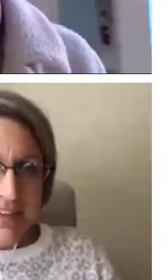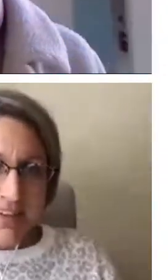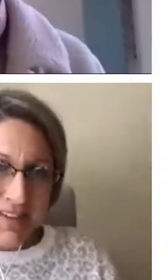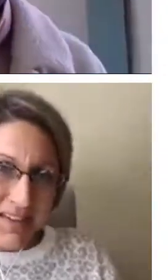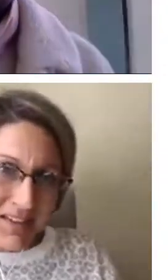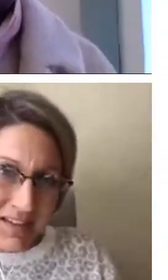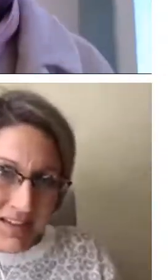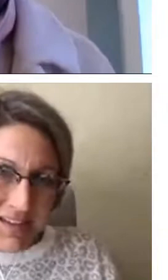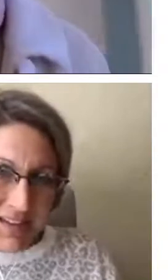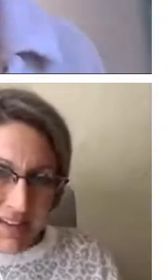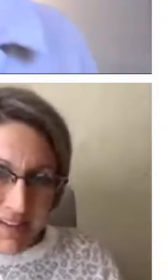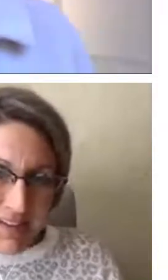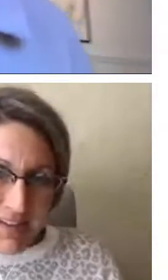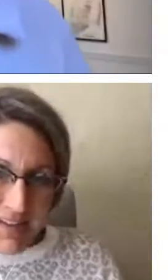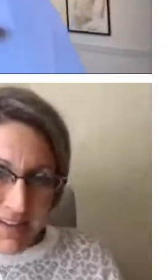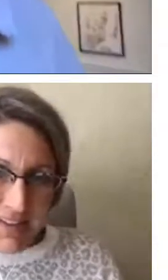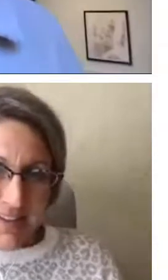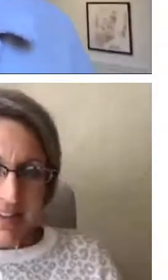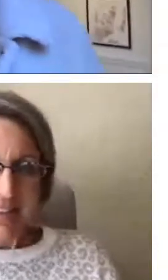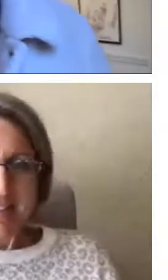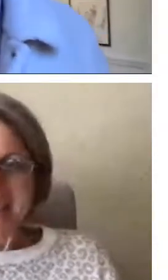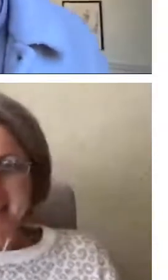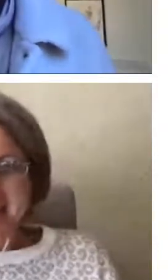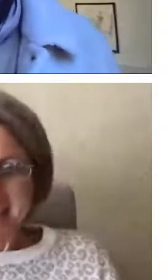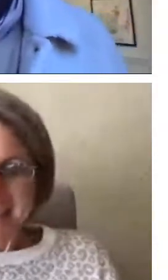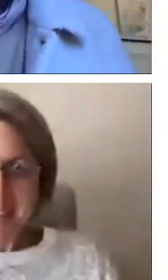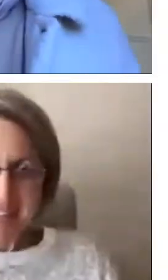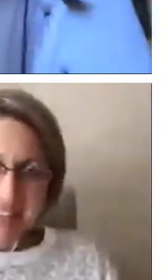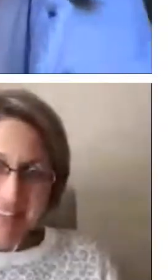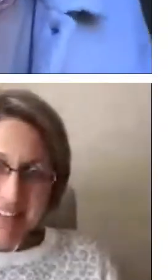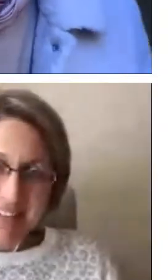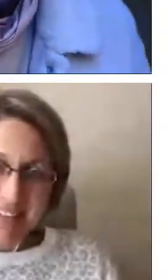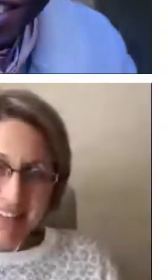Took me a minute to get back into the stream.